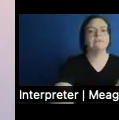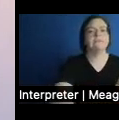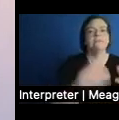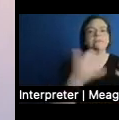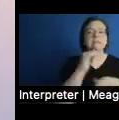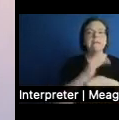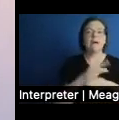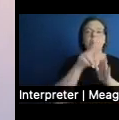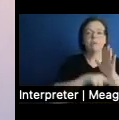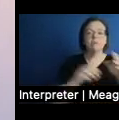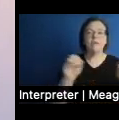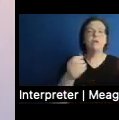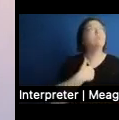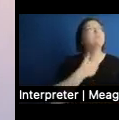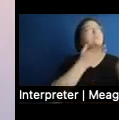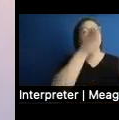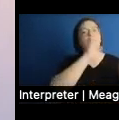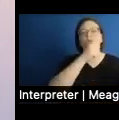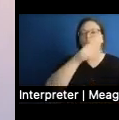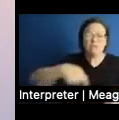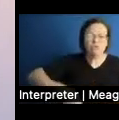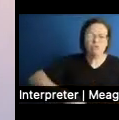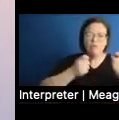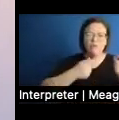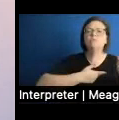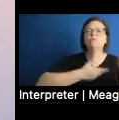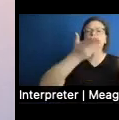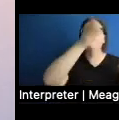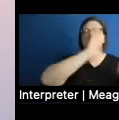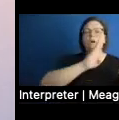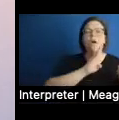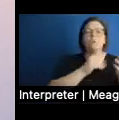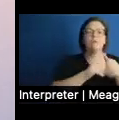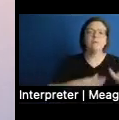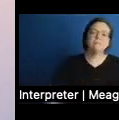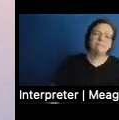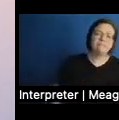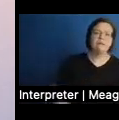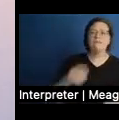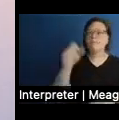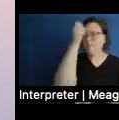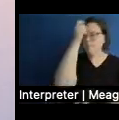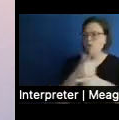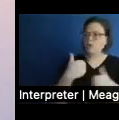serve a God with no need for shovels, we serve a God with a bad hip & a brother in prison. Tonight,